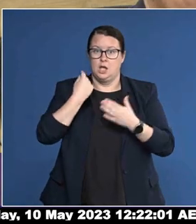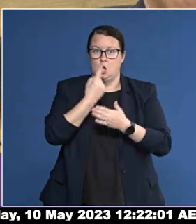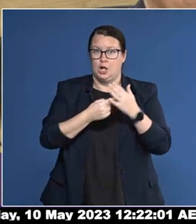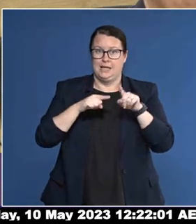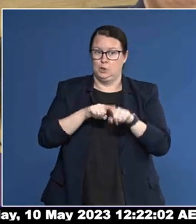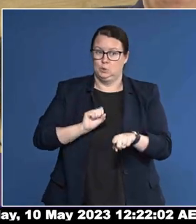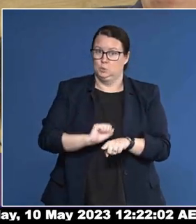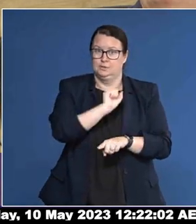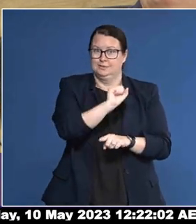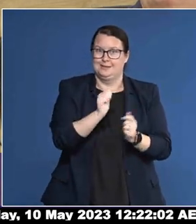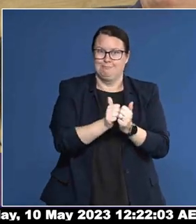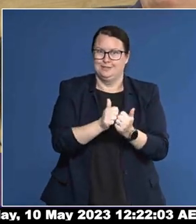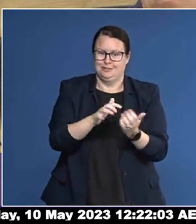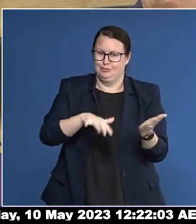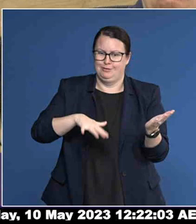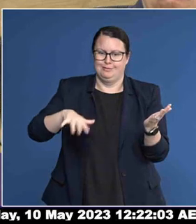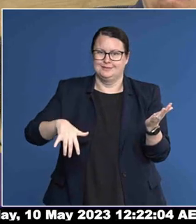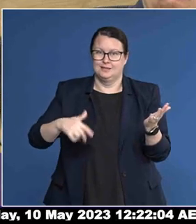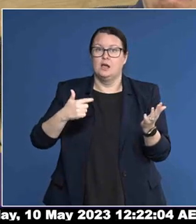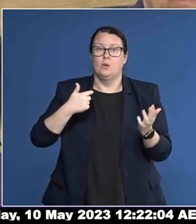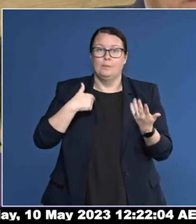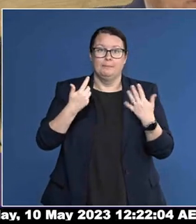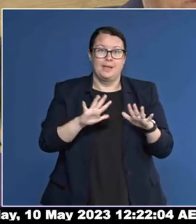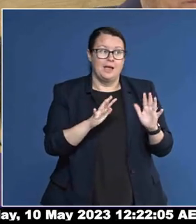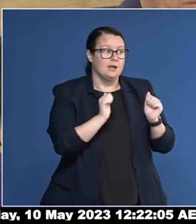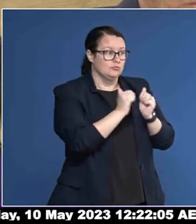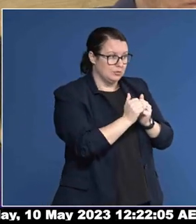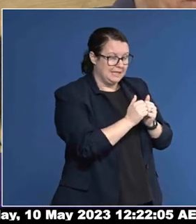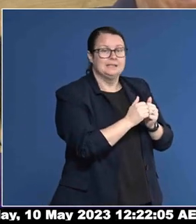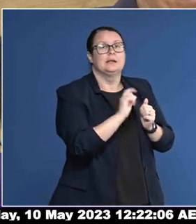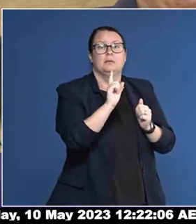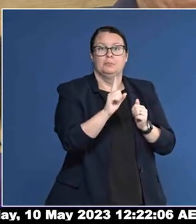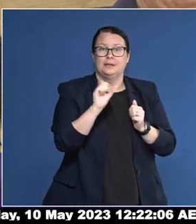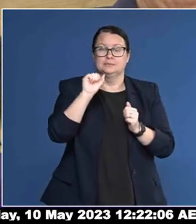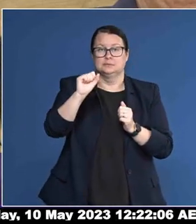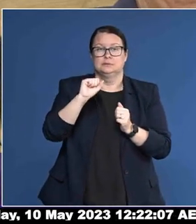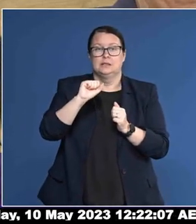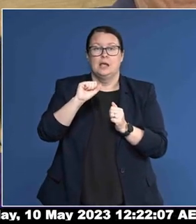We had agreed on the agreed facts, but the Detective Superintendent has provided his